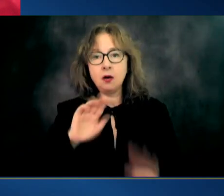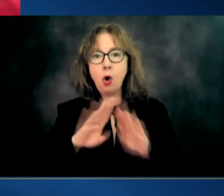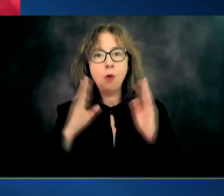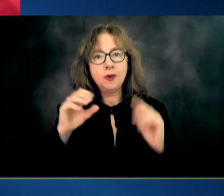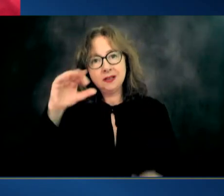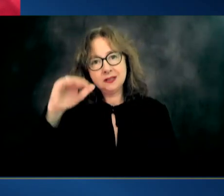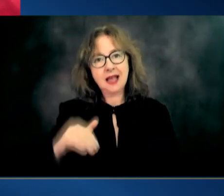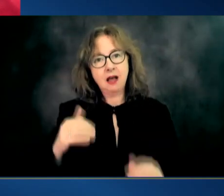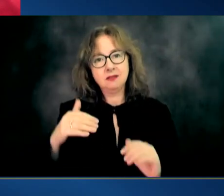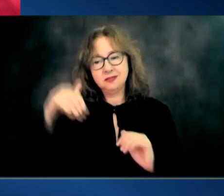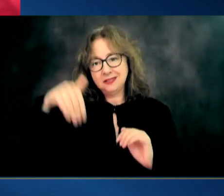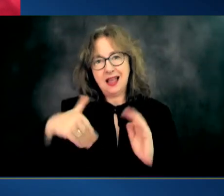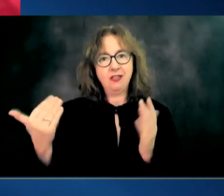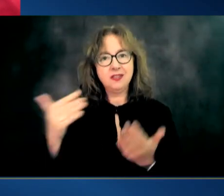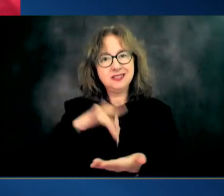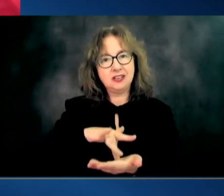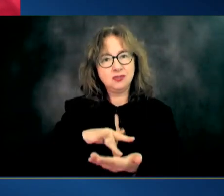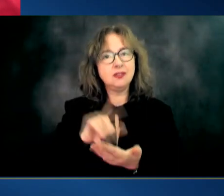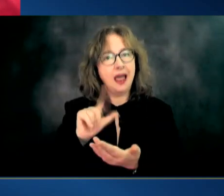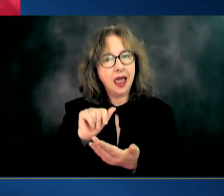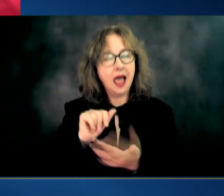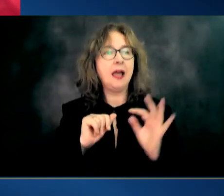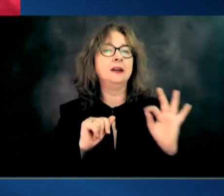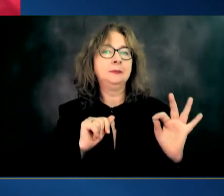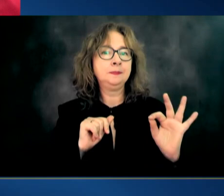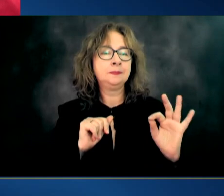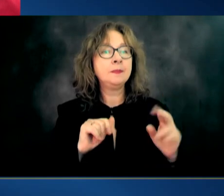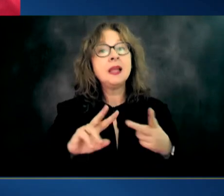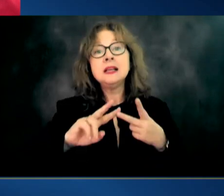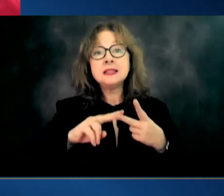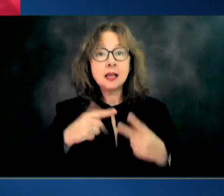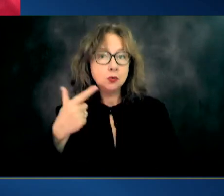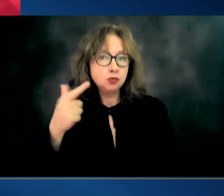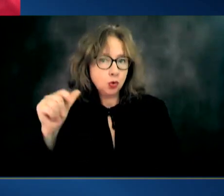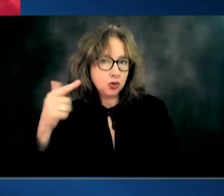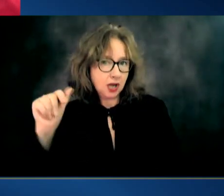The second example I'll give is from Georgia, which is our other inaugural state in our